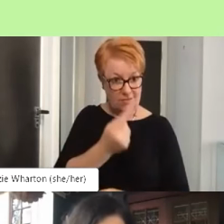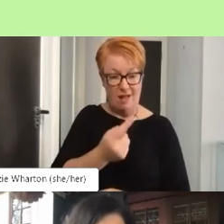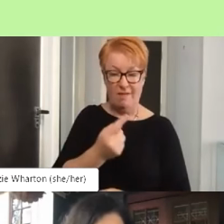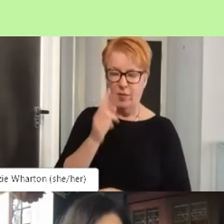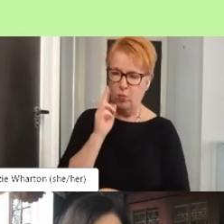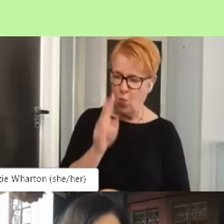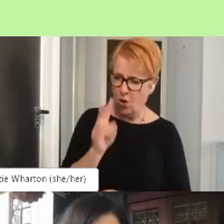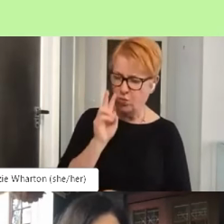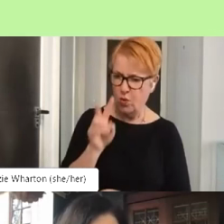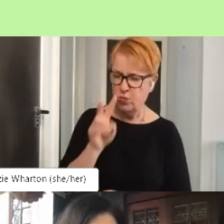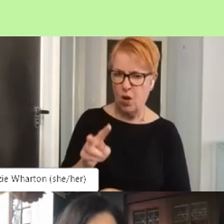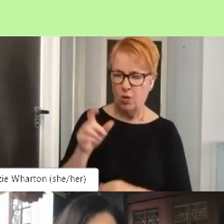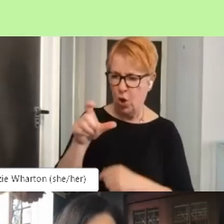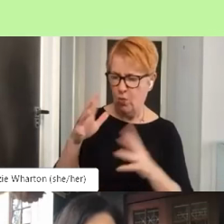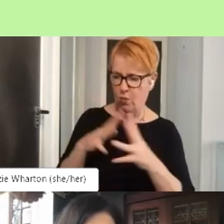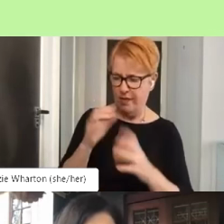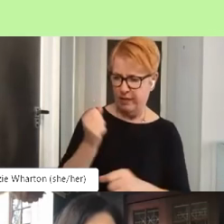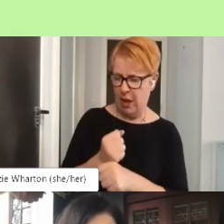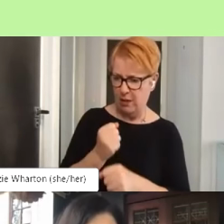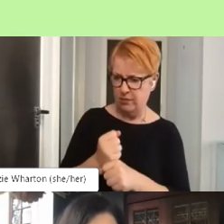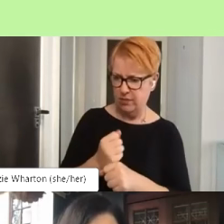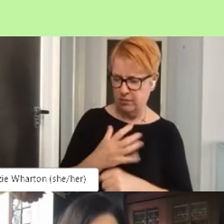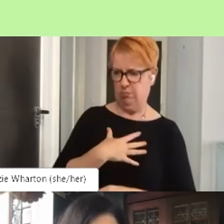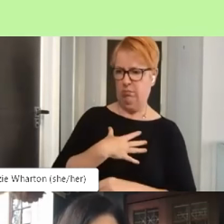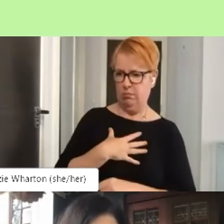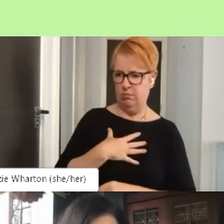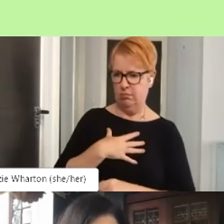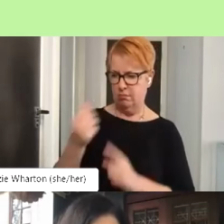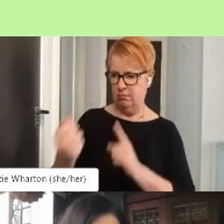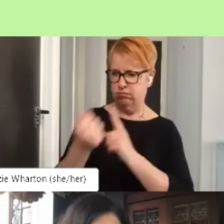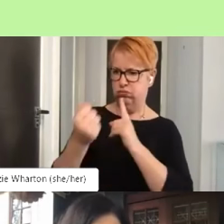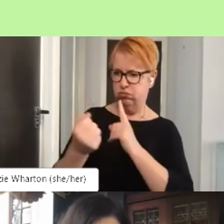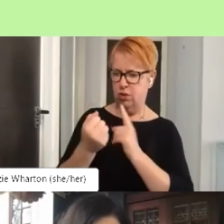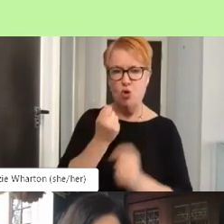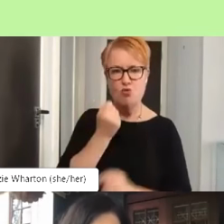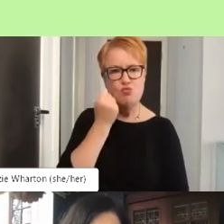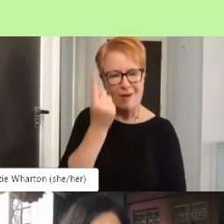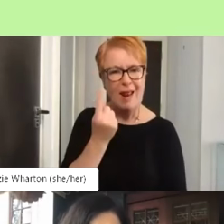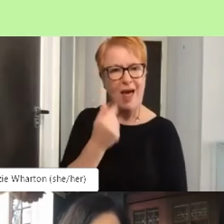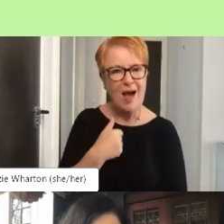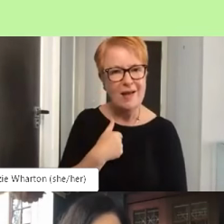Nkosi realised that she wanted to create it - what she wanted to create would rely on